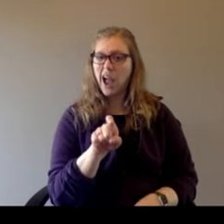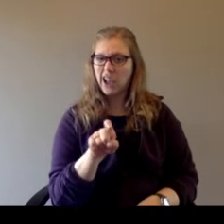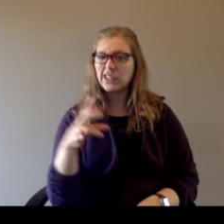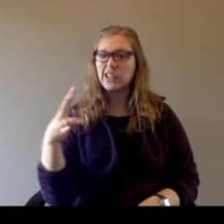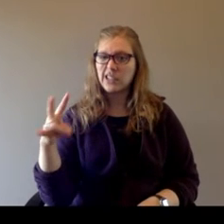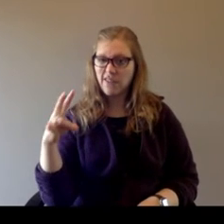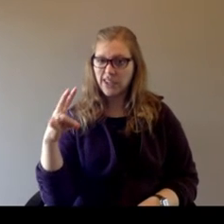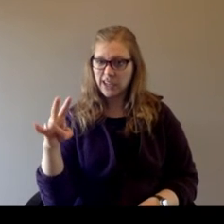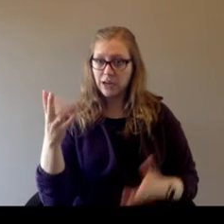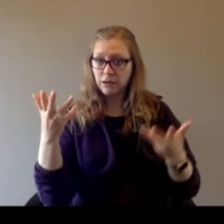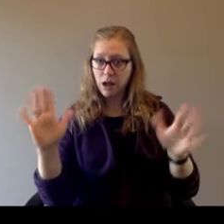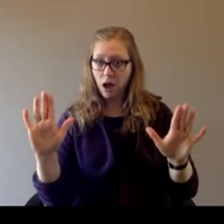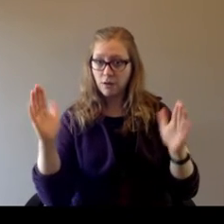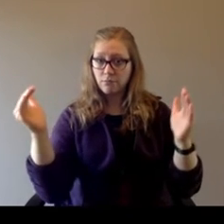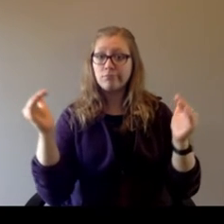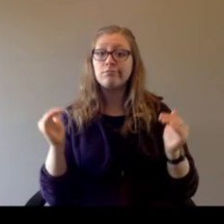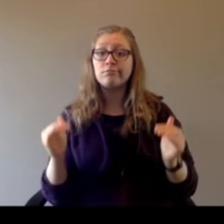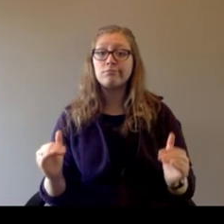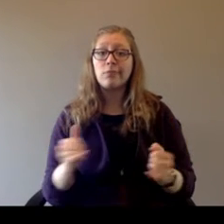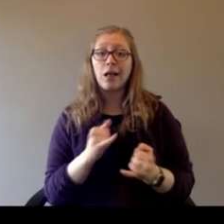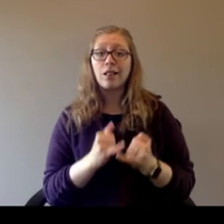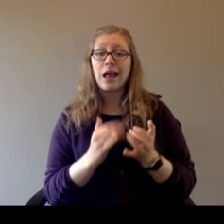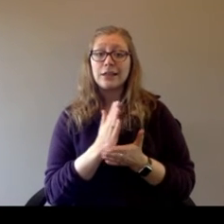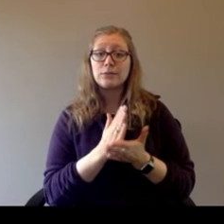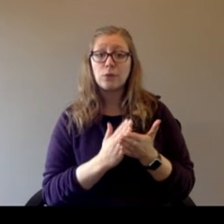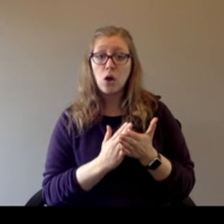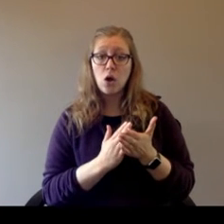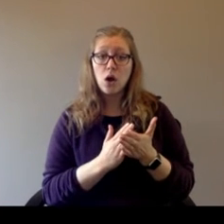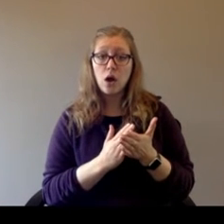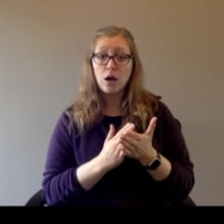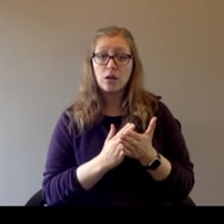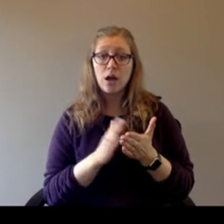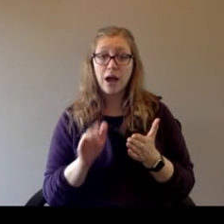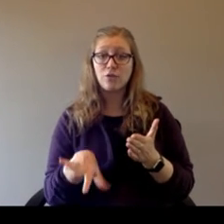Then the last bit is to find that other,